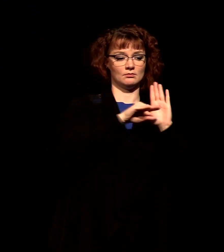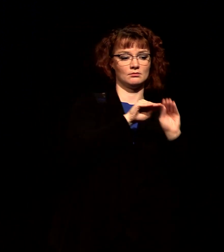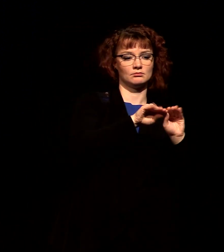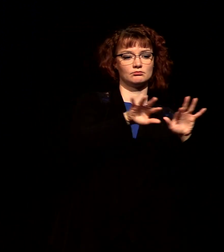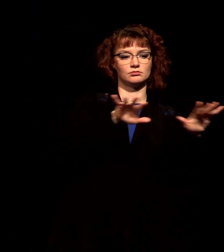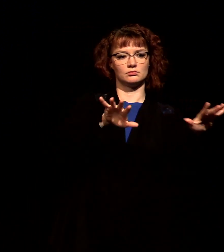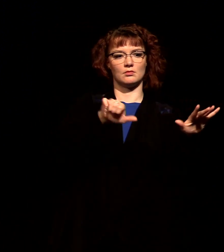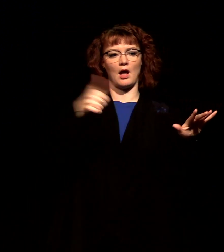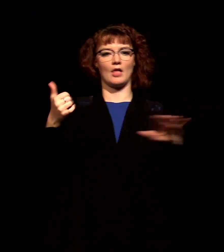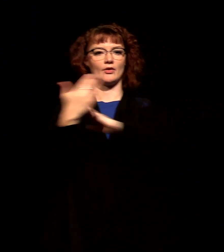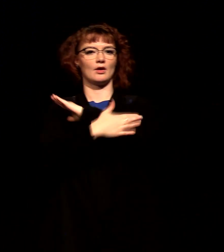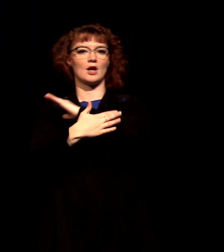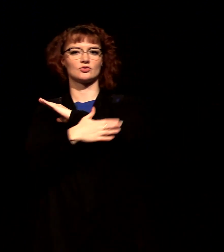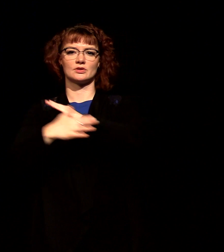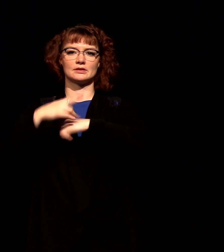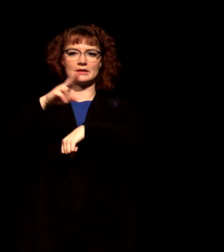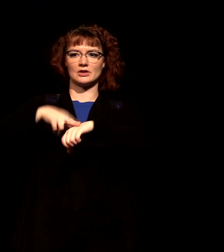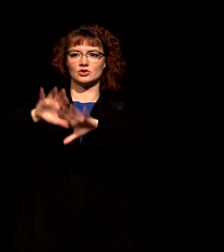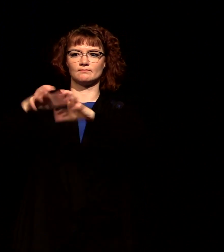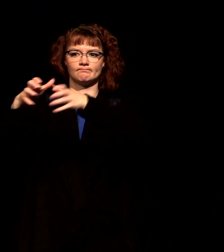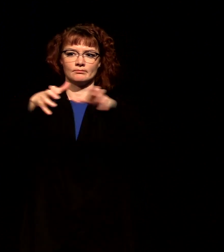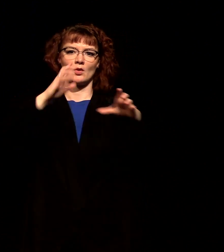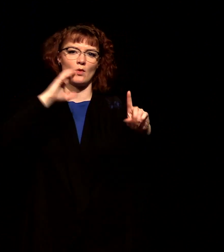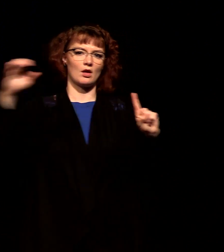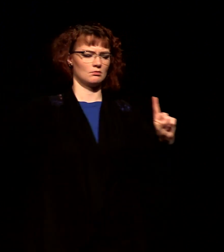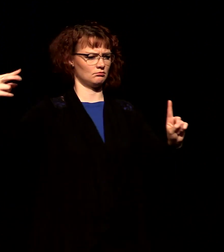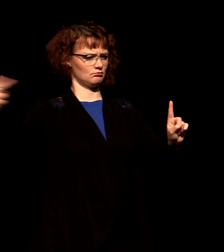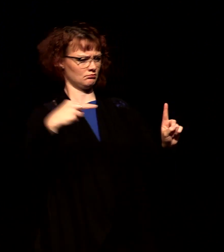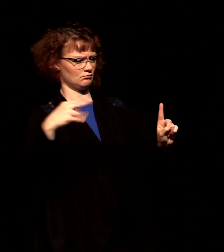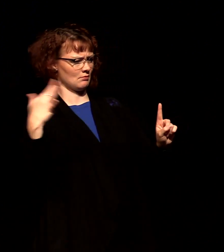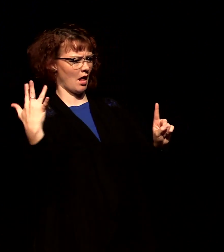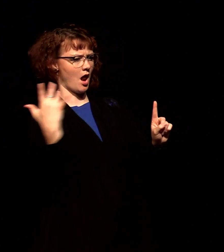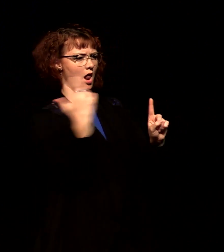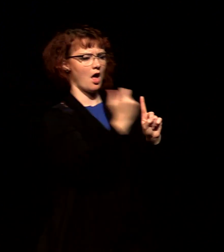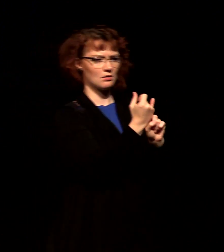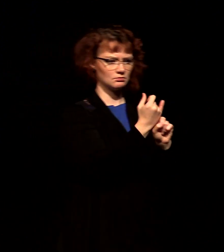drawn to me, people like you and me. And that was God's desire.